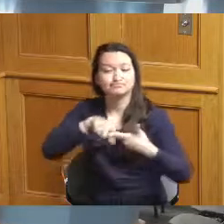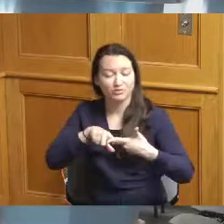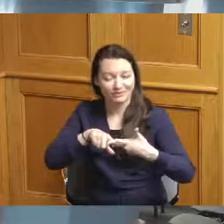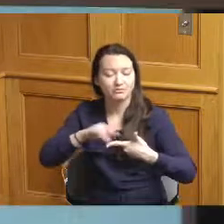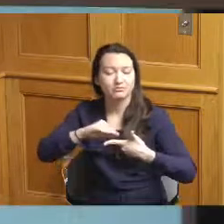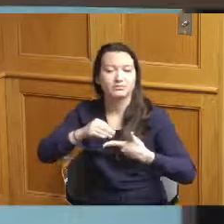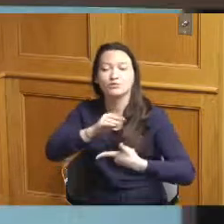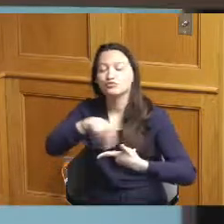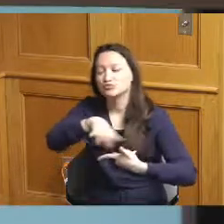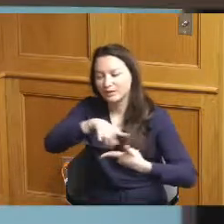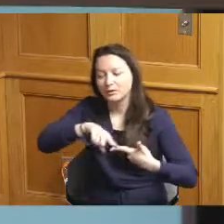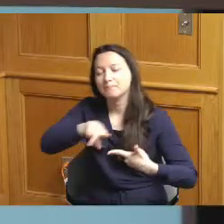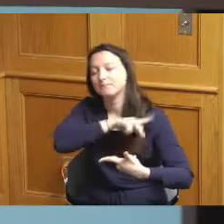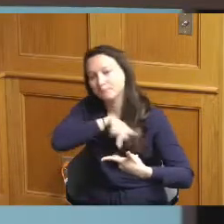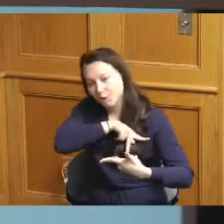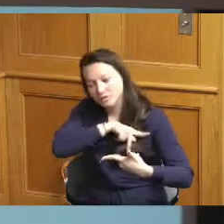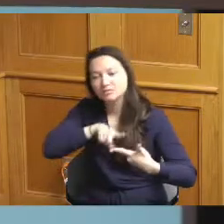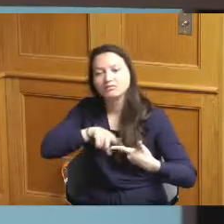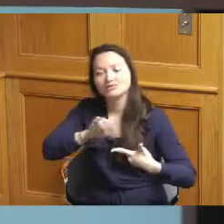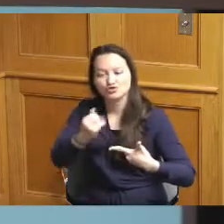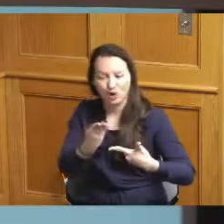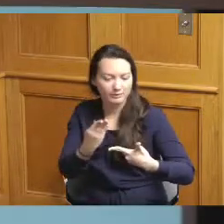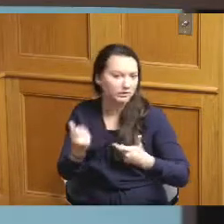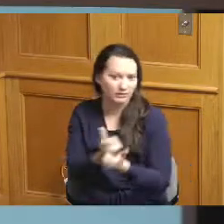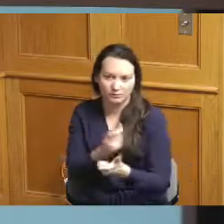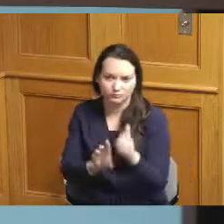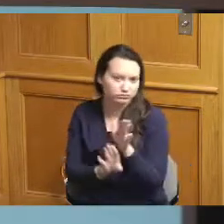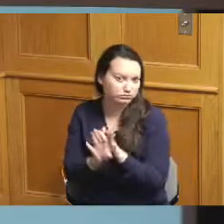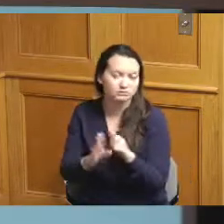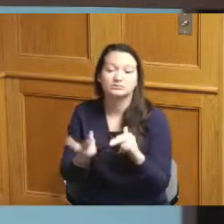real property personal property and jobs have all been exceeded I will point out as